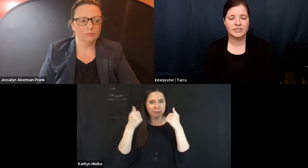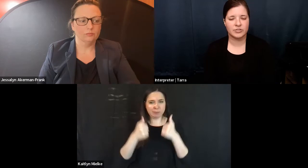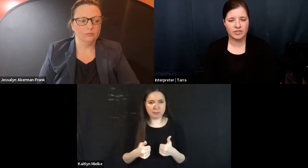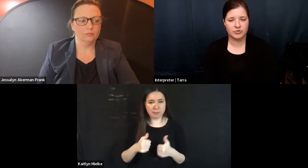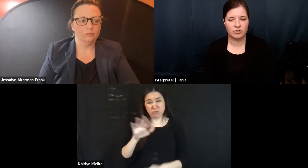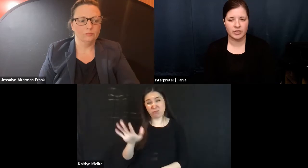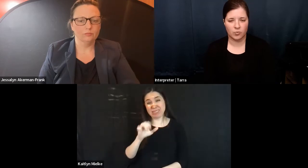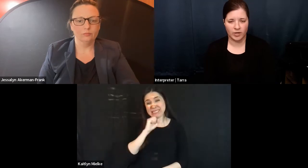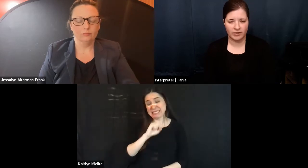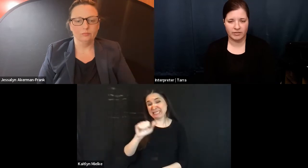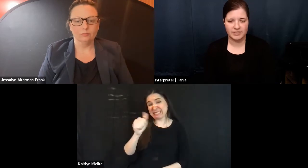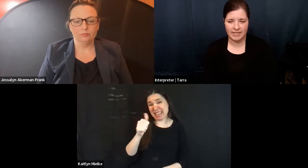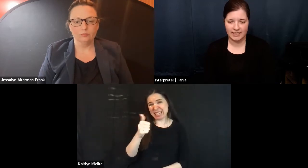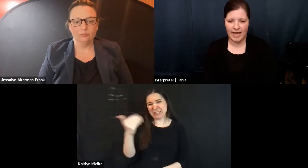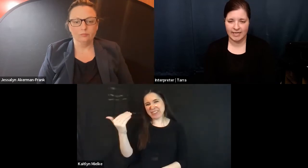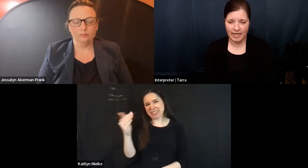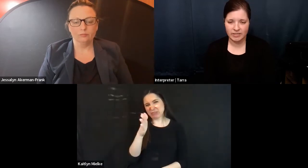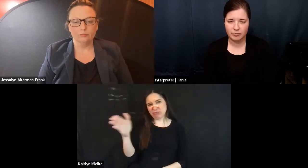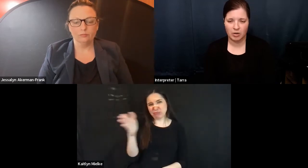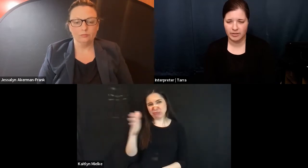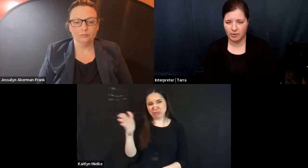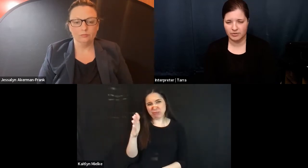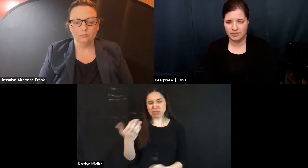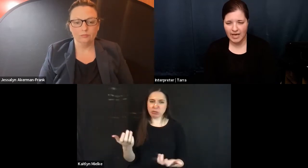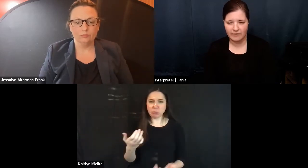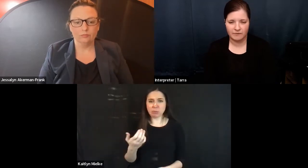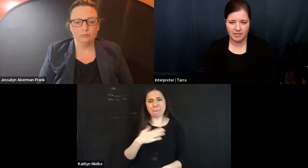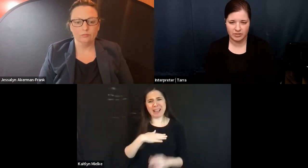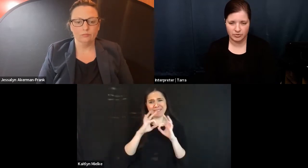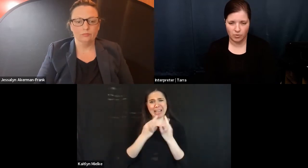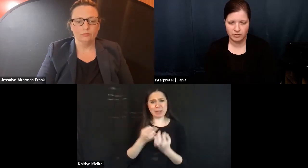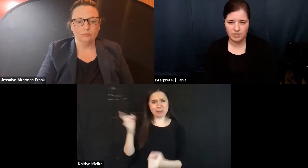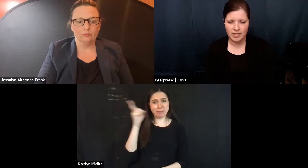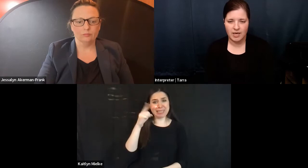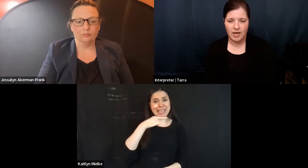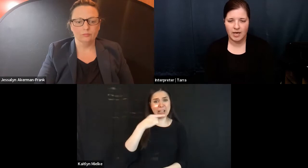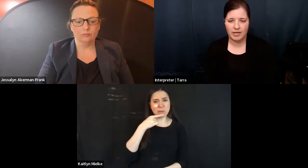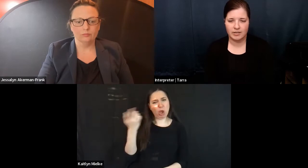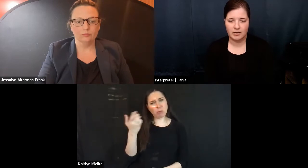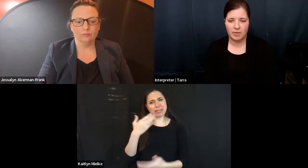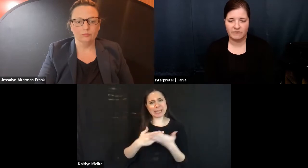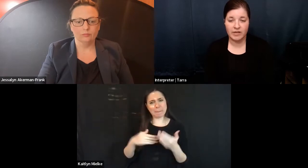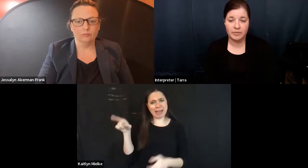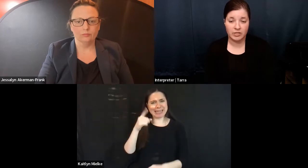becoming blind later, it was a slow residual loss of sight.